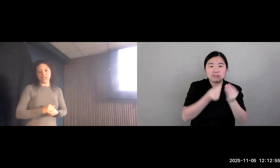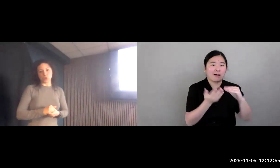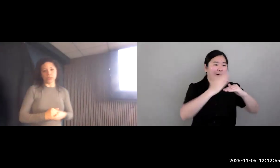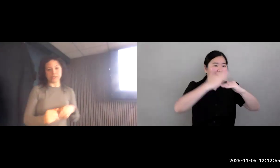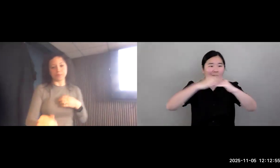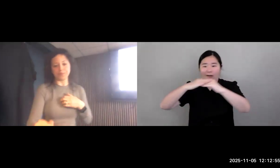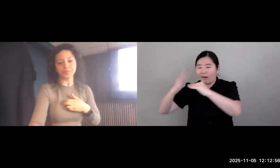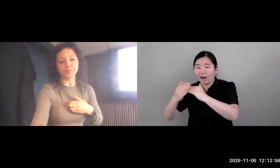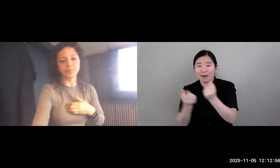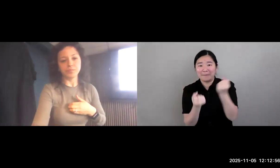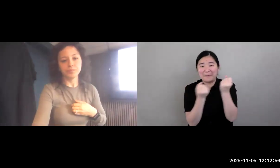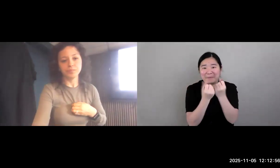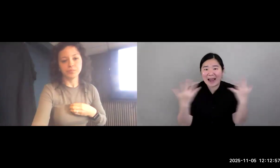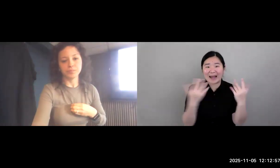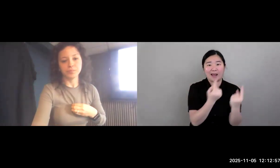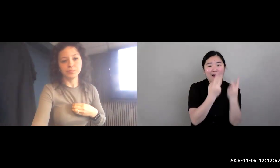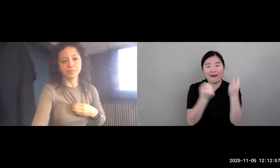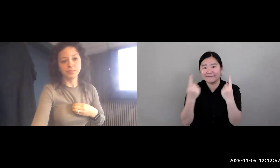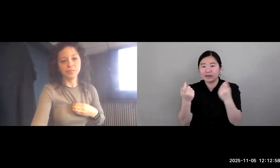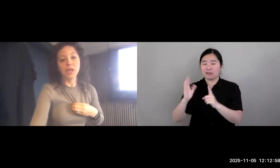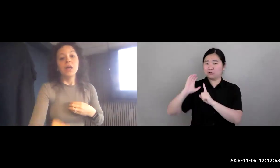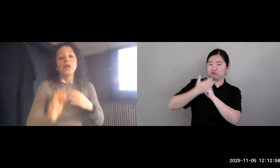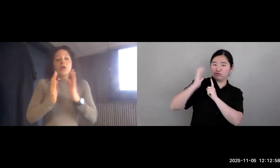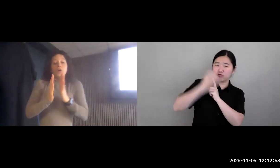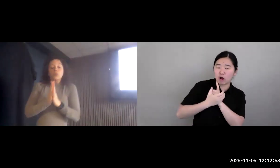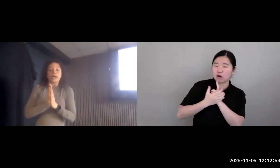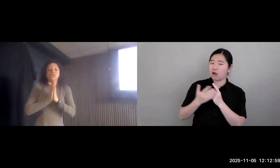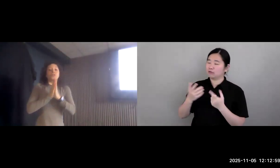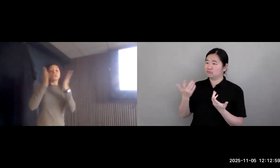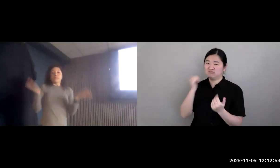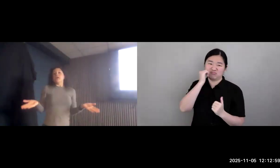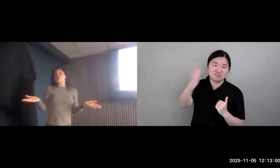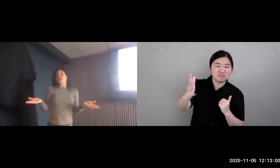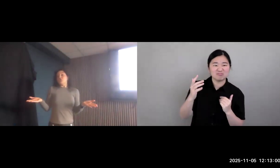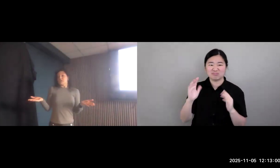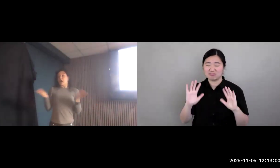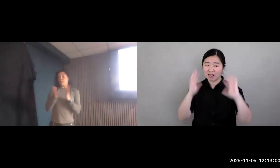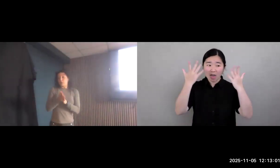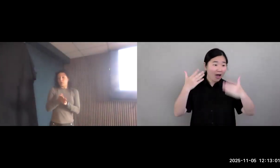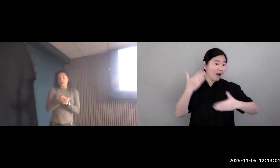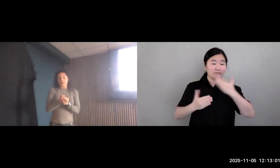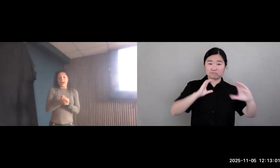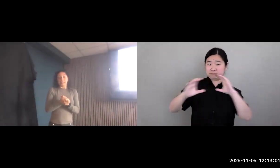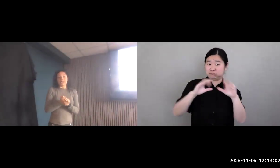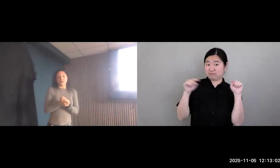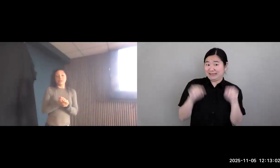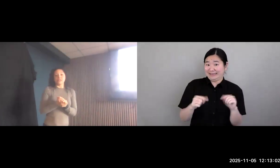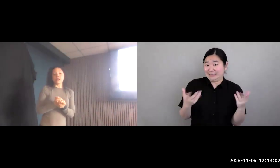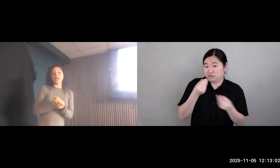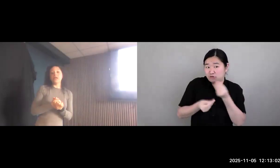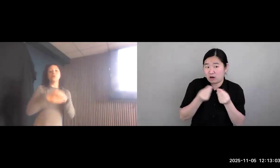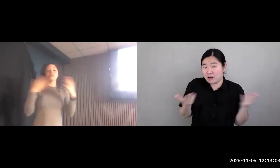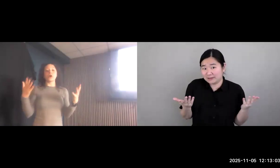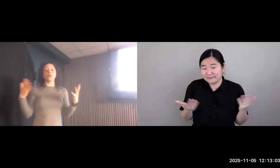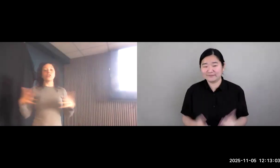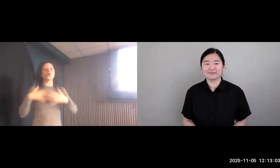In discourse. Right, so the semiotic strategies I'll be looking at in this study, we start with